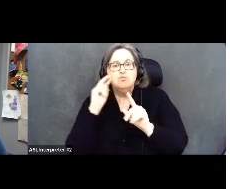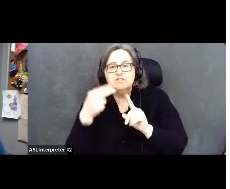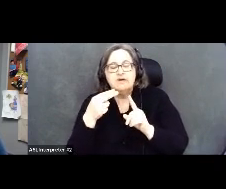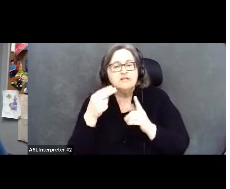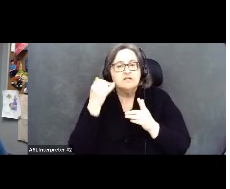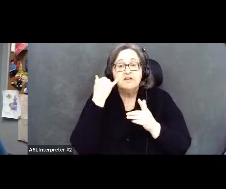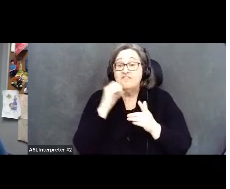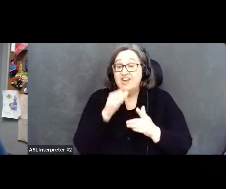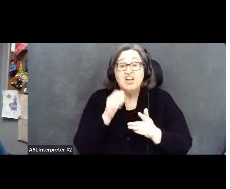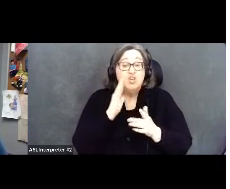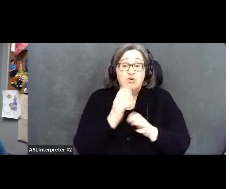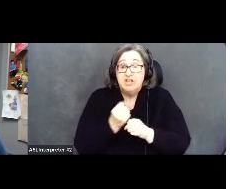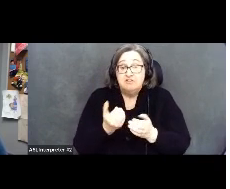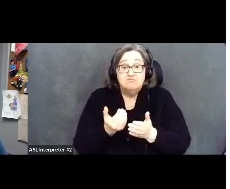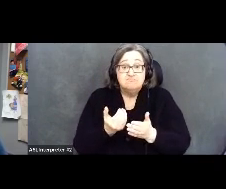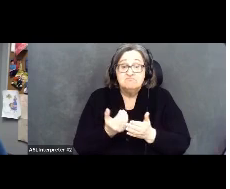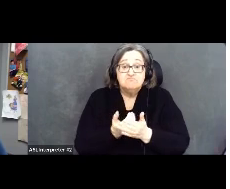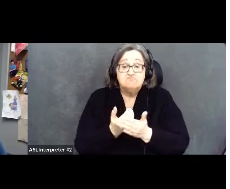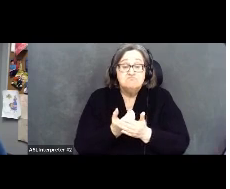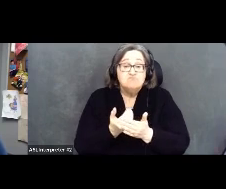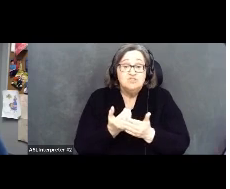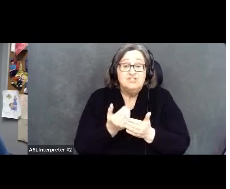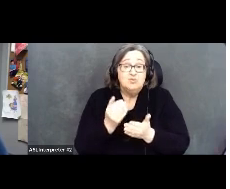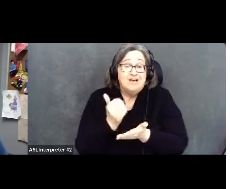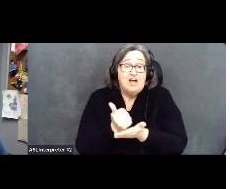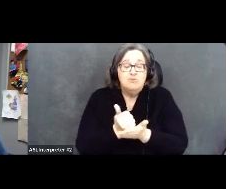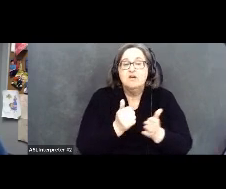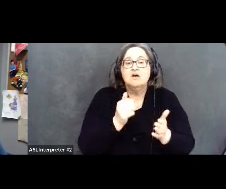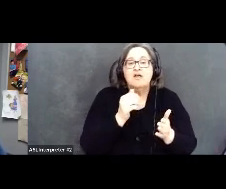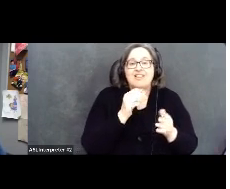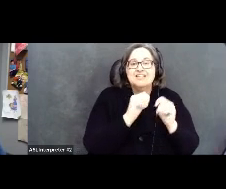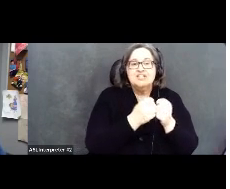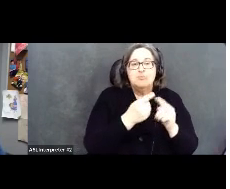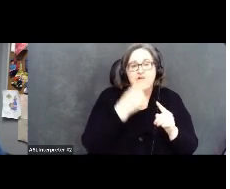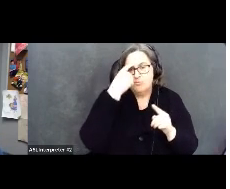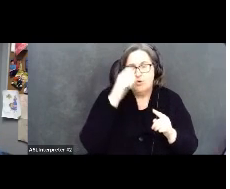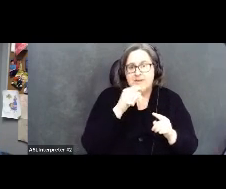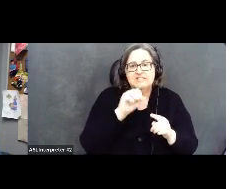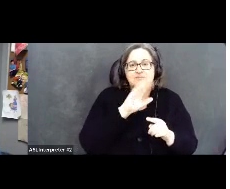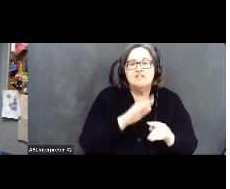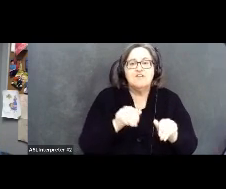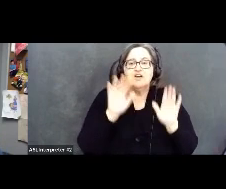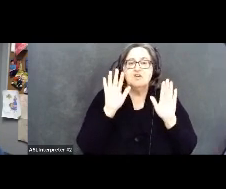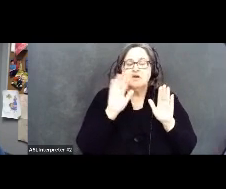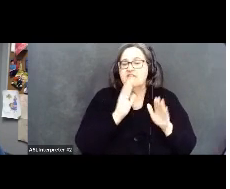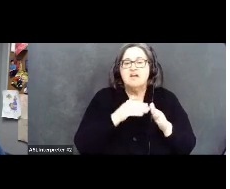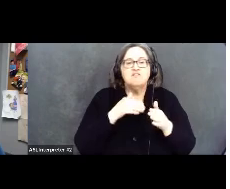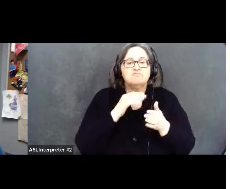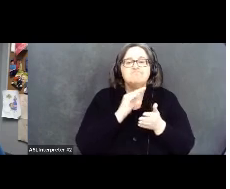This team never left me and wiped their hands free of me and left. They stayed the entire time